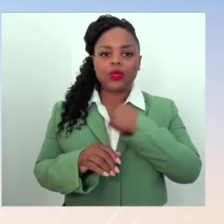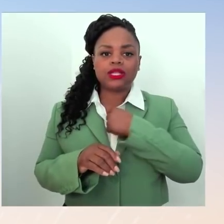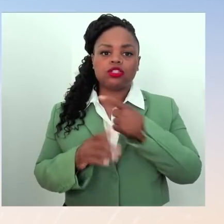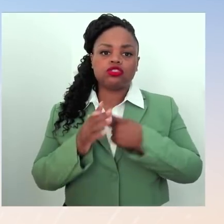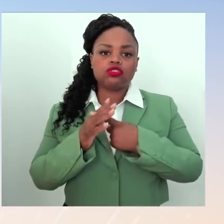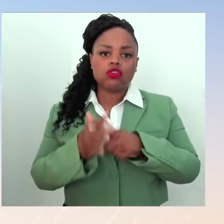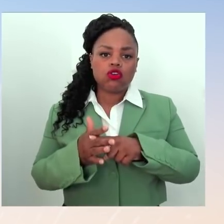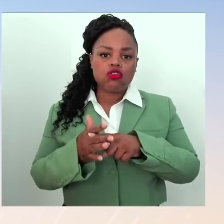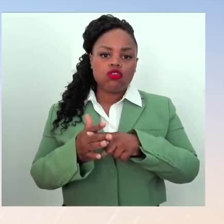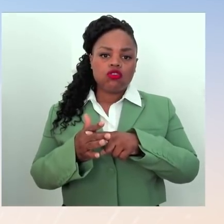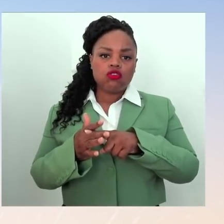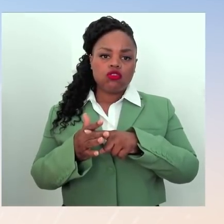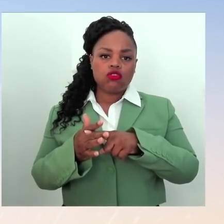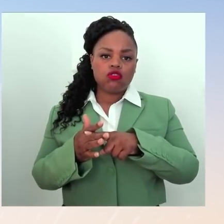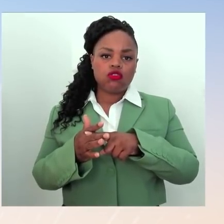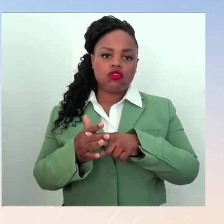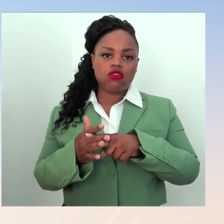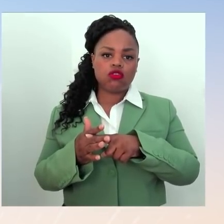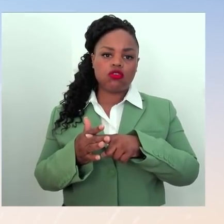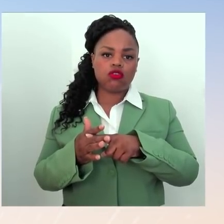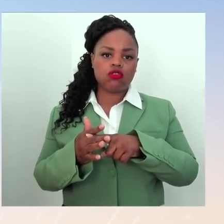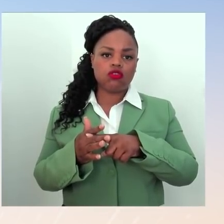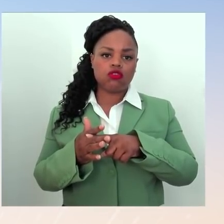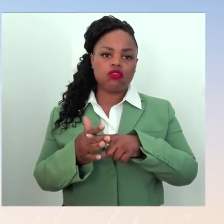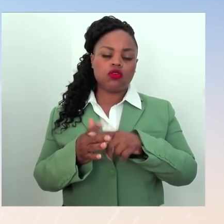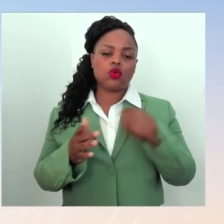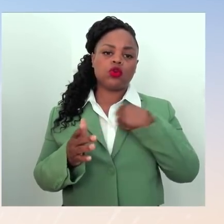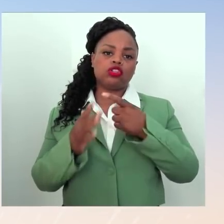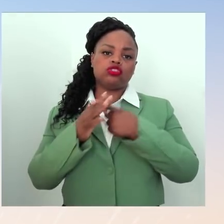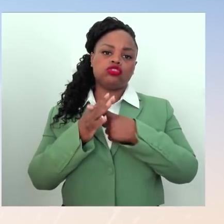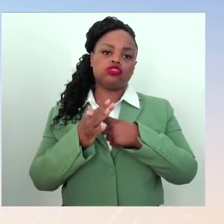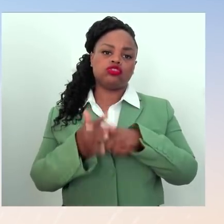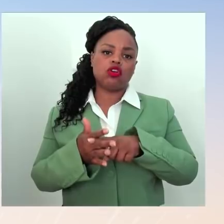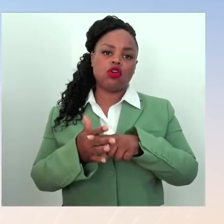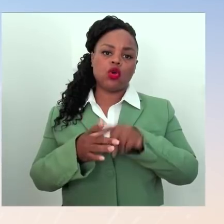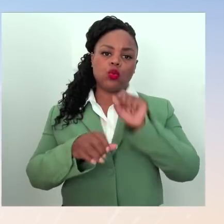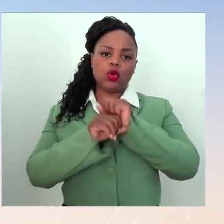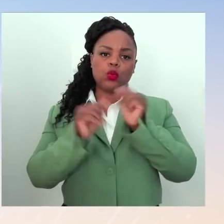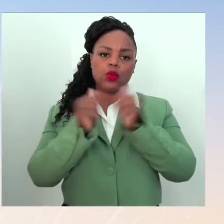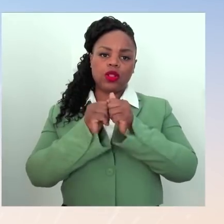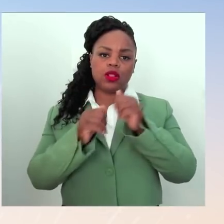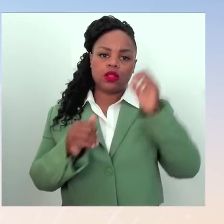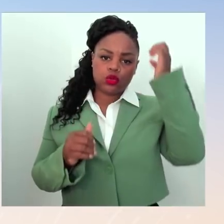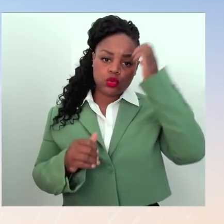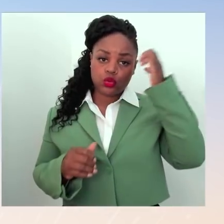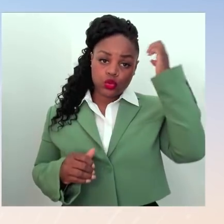that we did when we implemented it as it relates to Iran. The Press: Um, sorry -- so just to be clear, though, there's not limitat- --